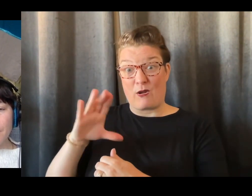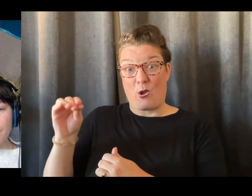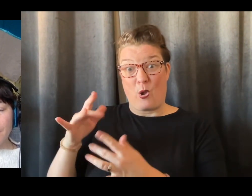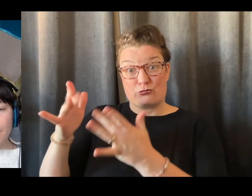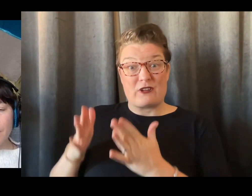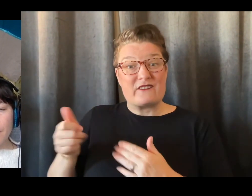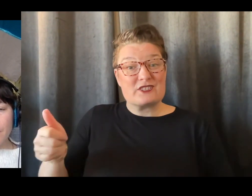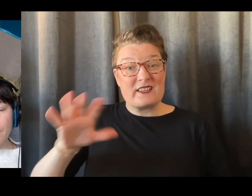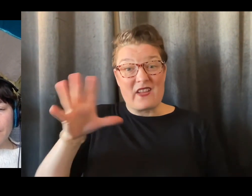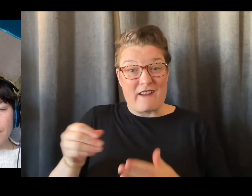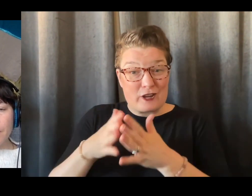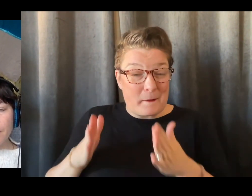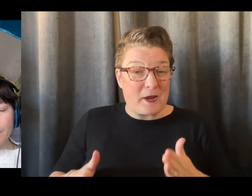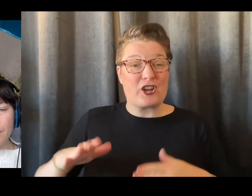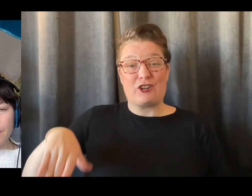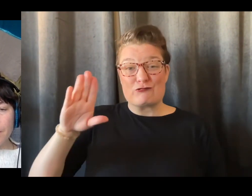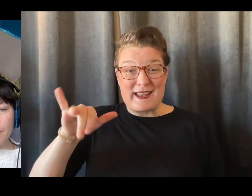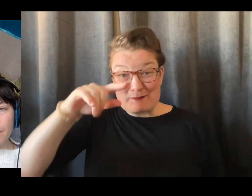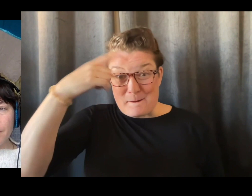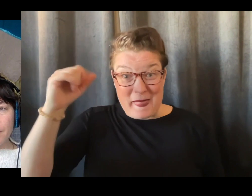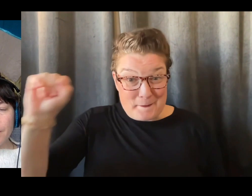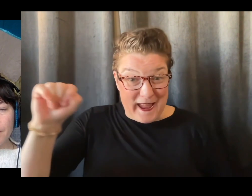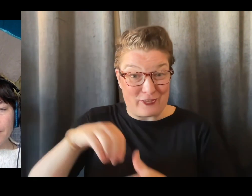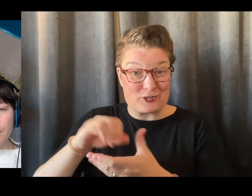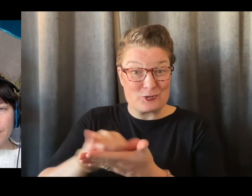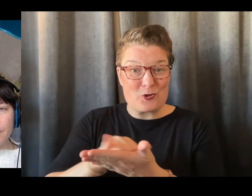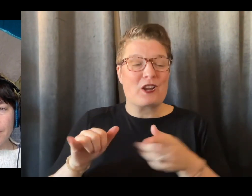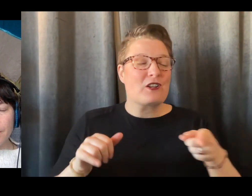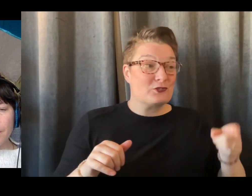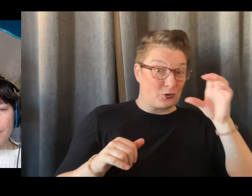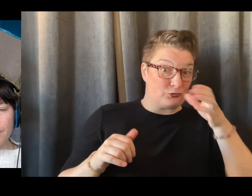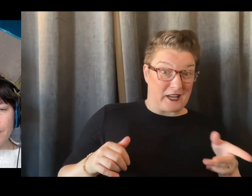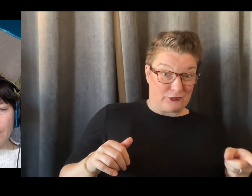So the stranger said to us, oh, this is your first time home. Well, Africa welcomes you home.